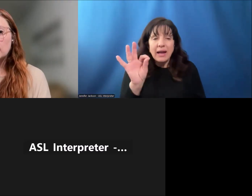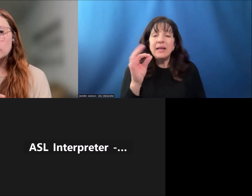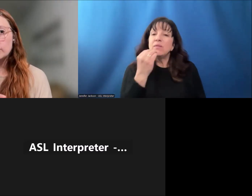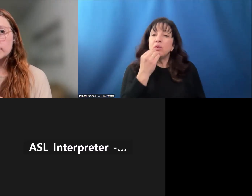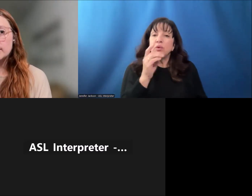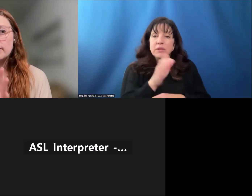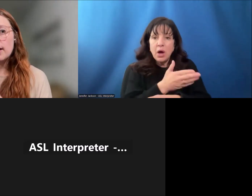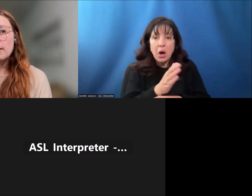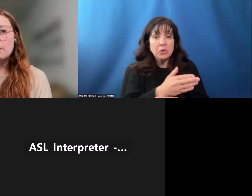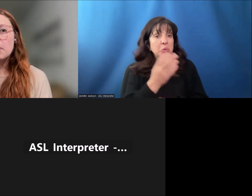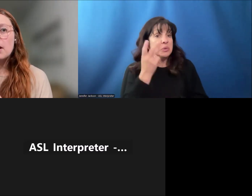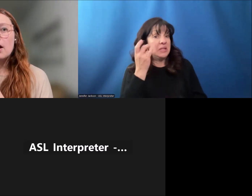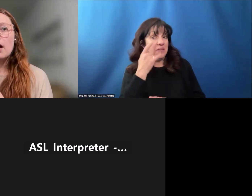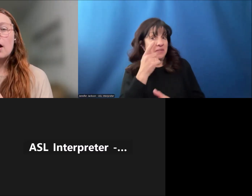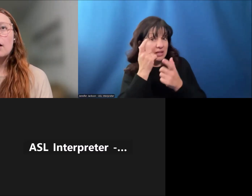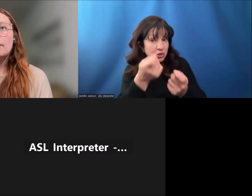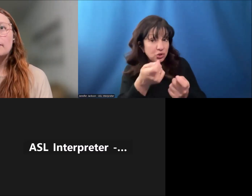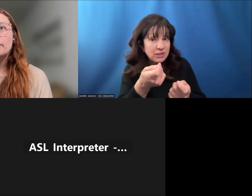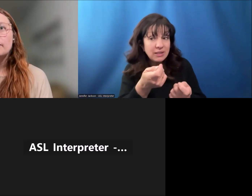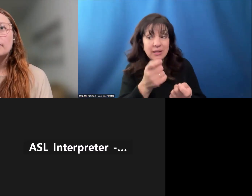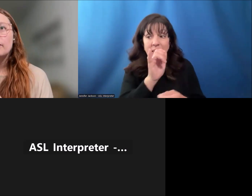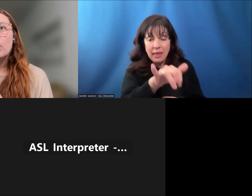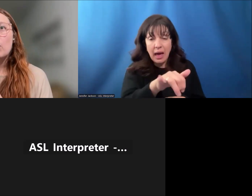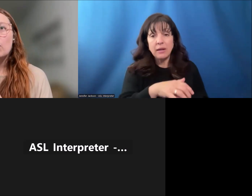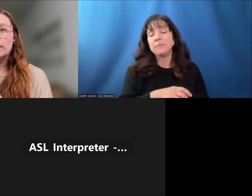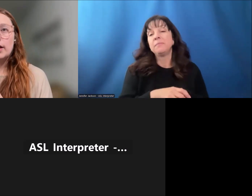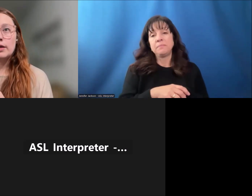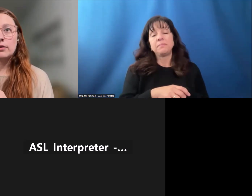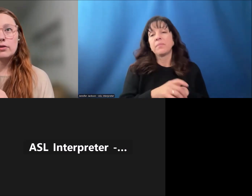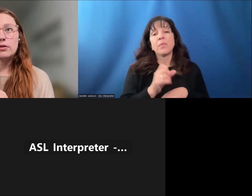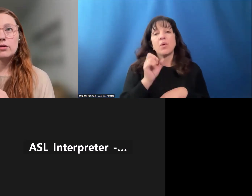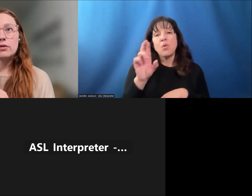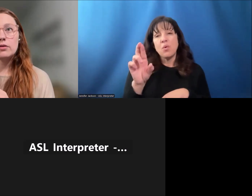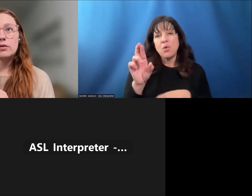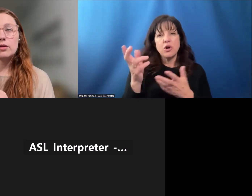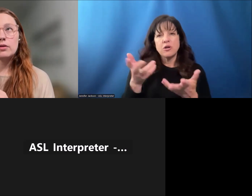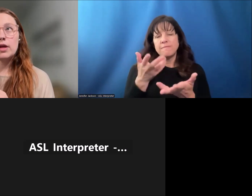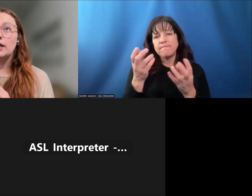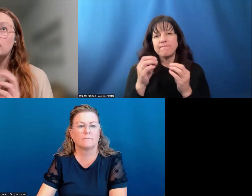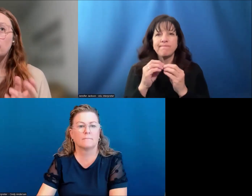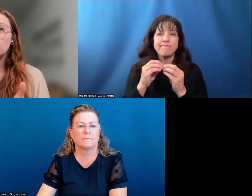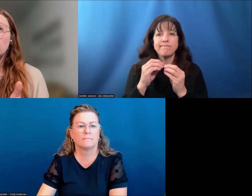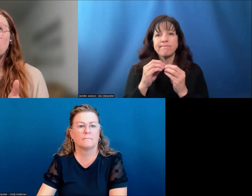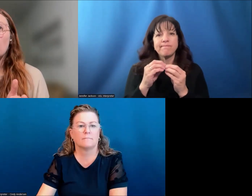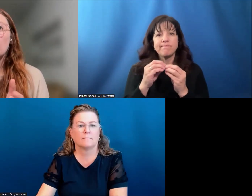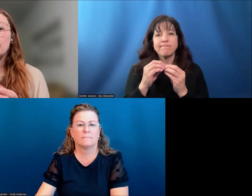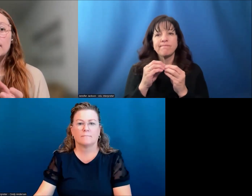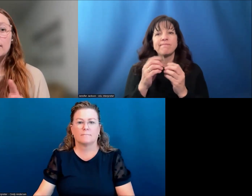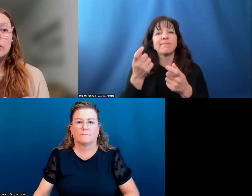any interest in them, or like, anything like that. And then